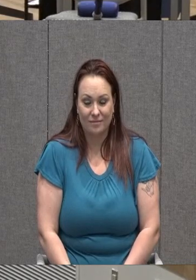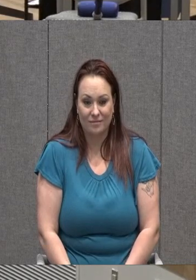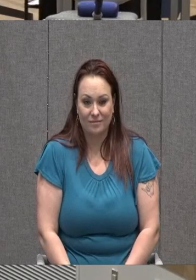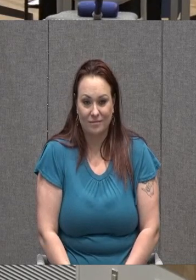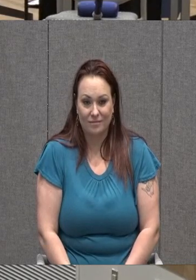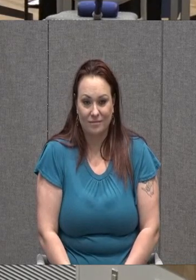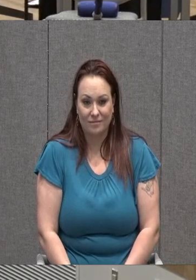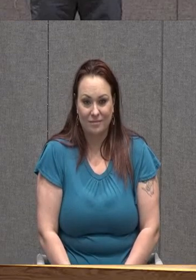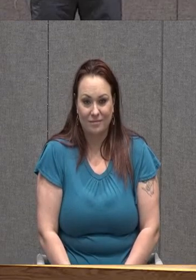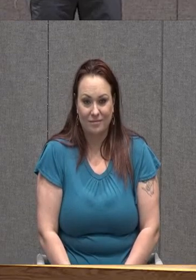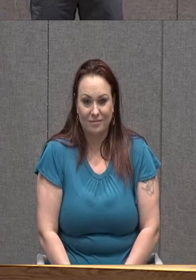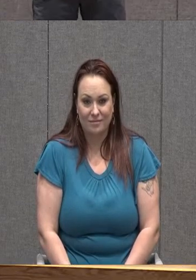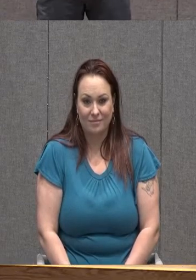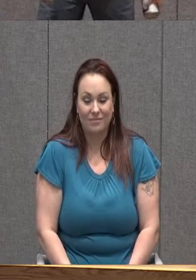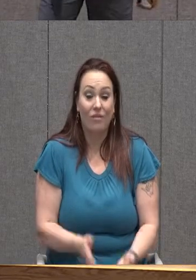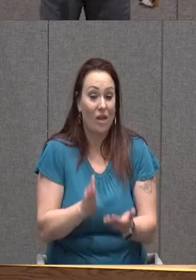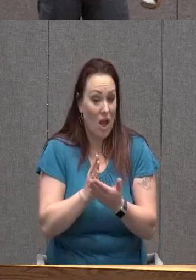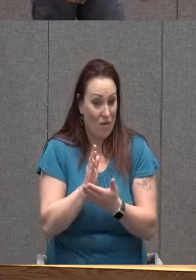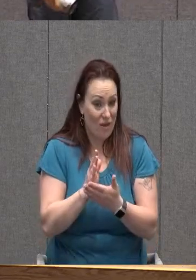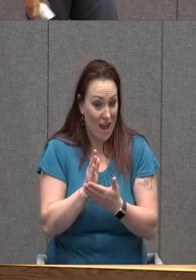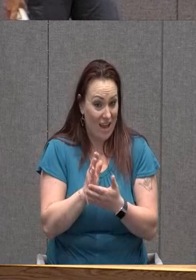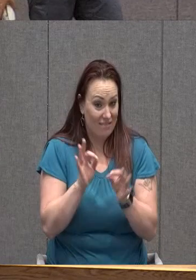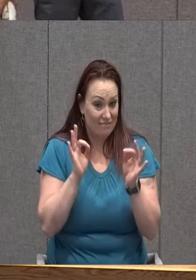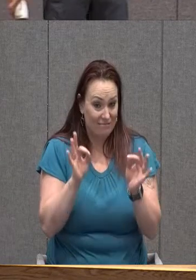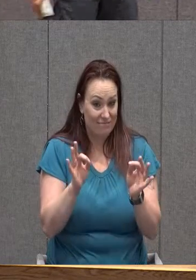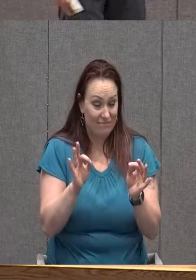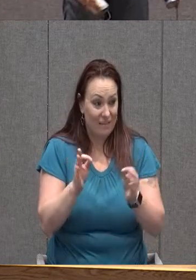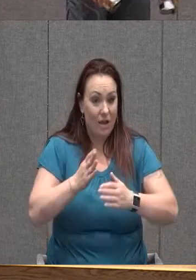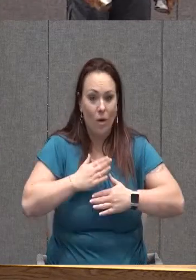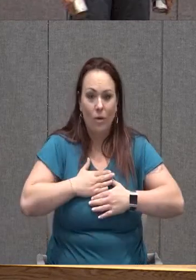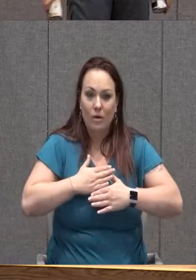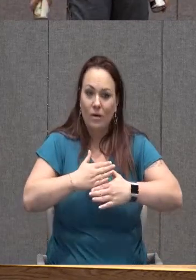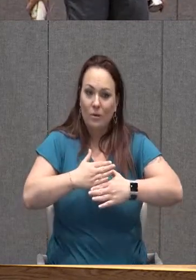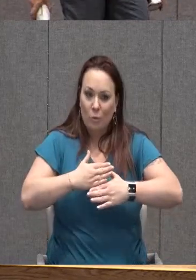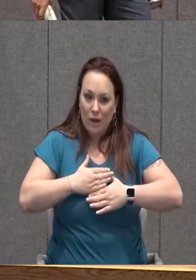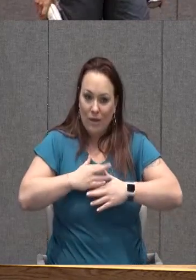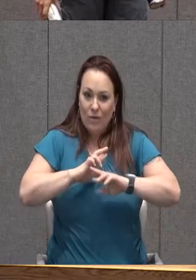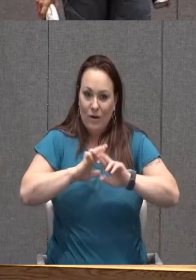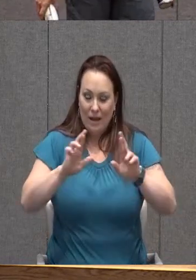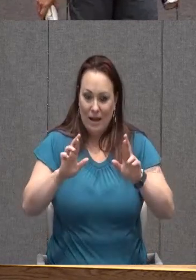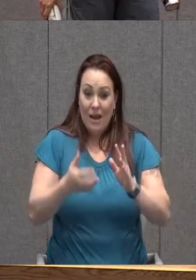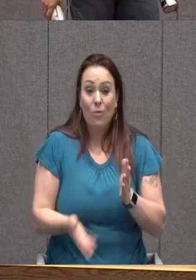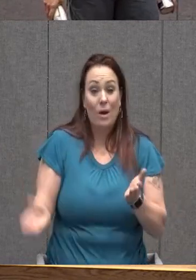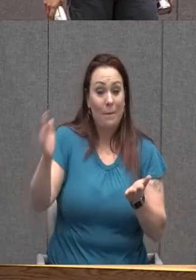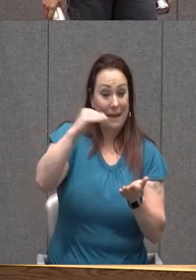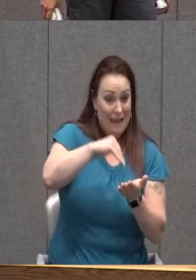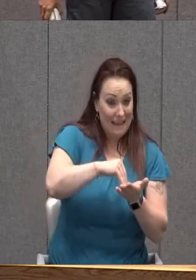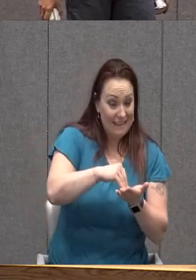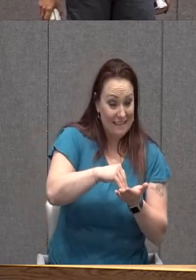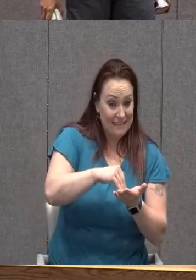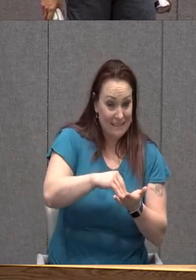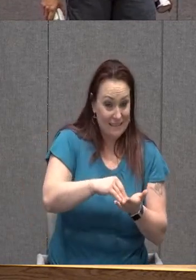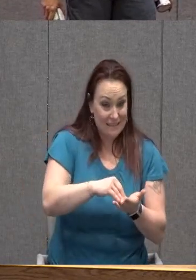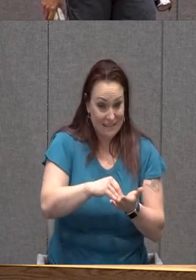All right, lets take just a little bit of a breather, and we'll repeat that sequence.